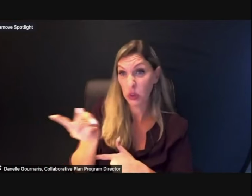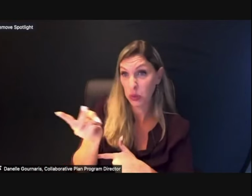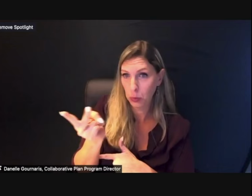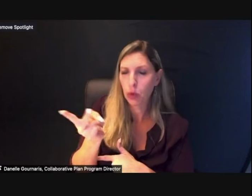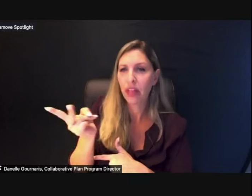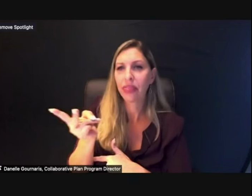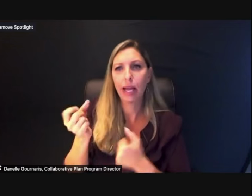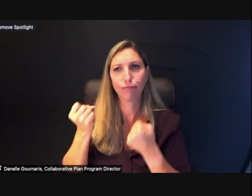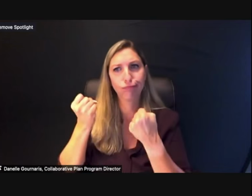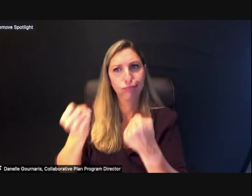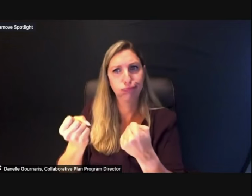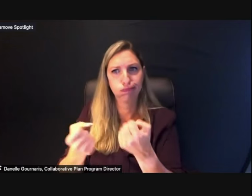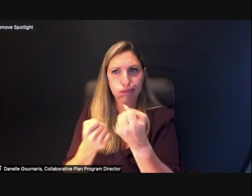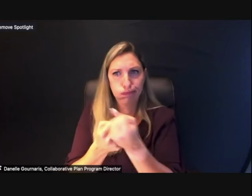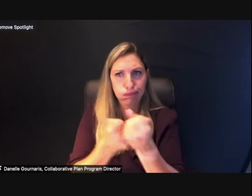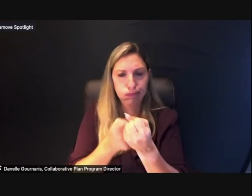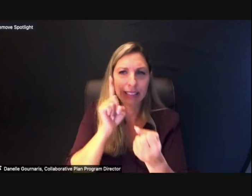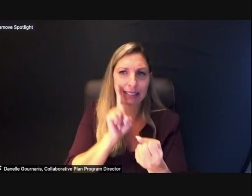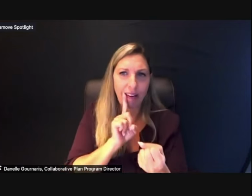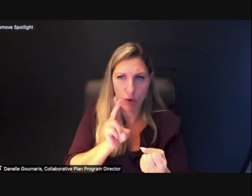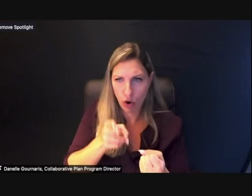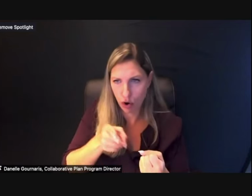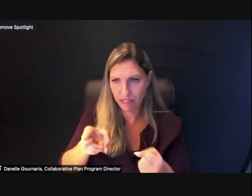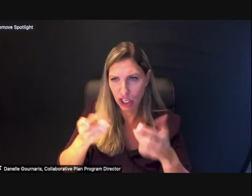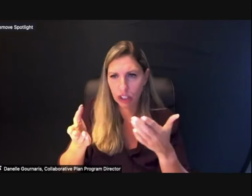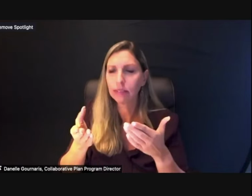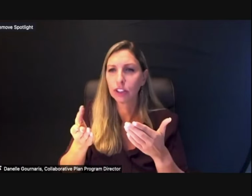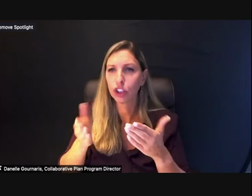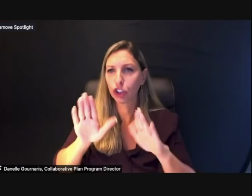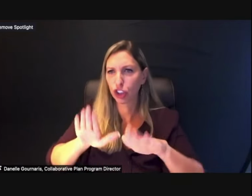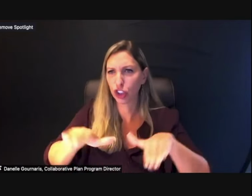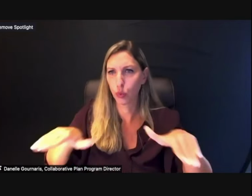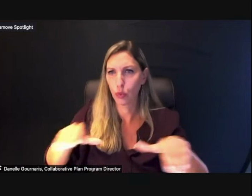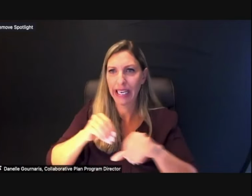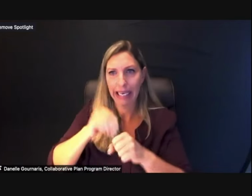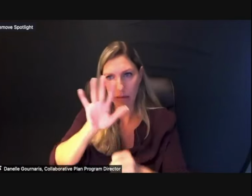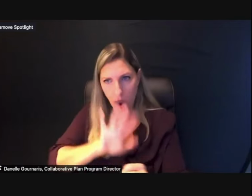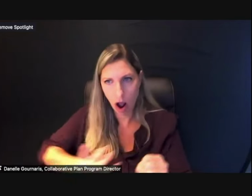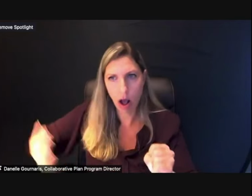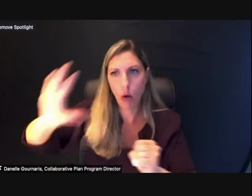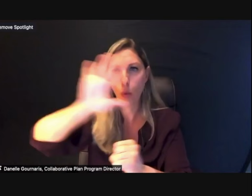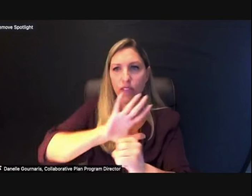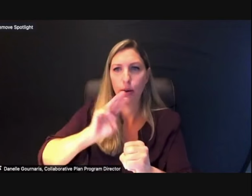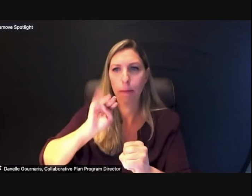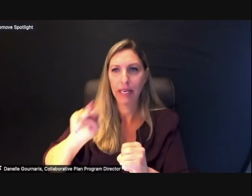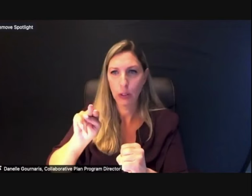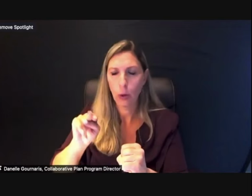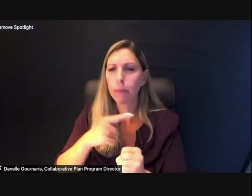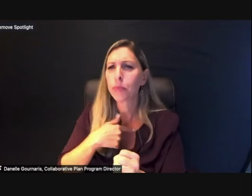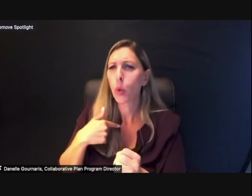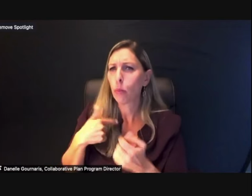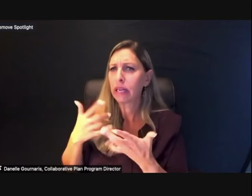They are strong supporters of deaf and hard of hearing and